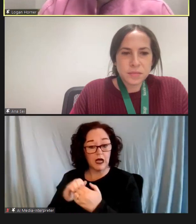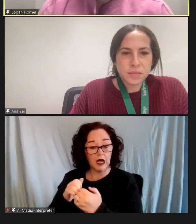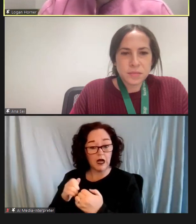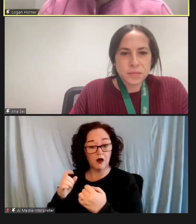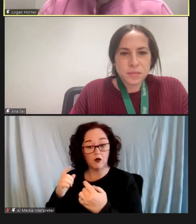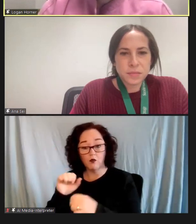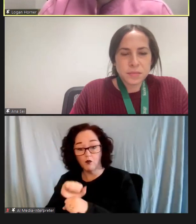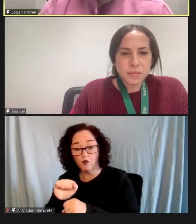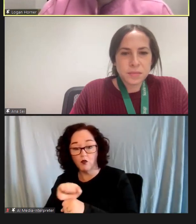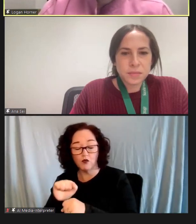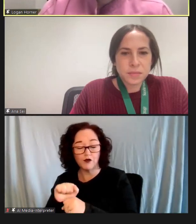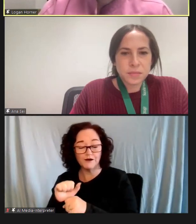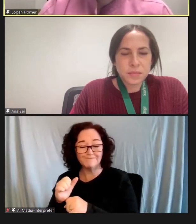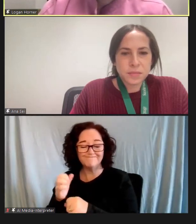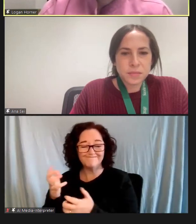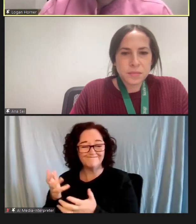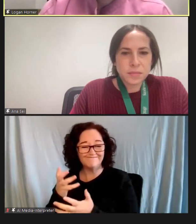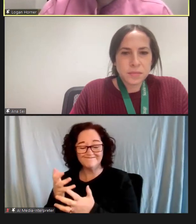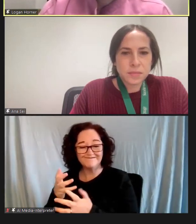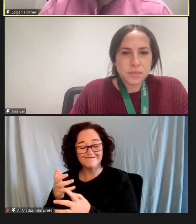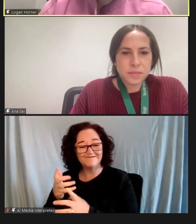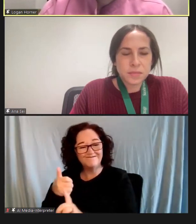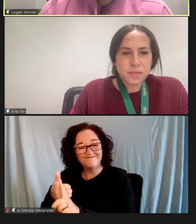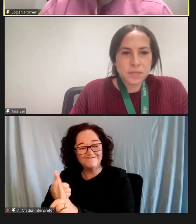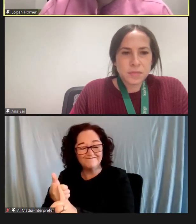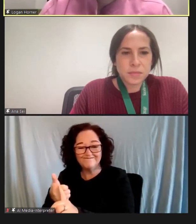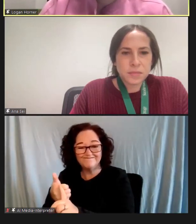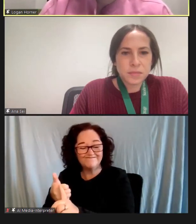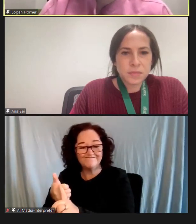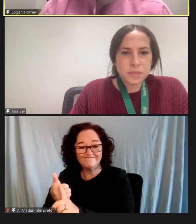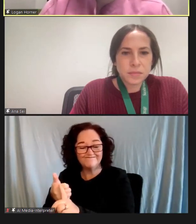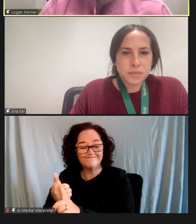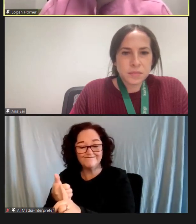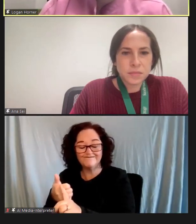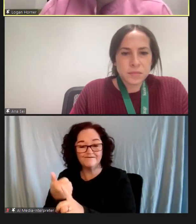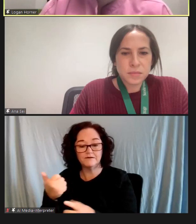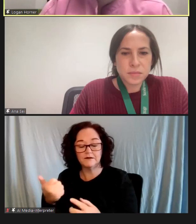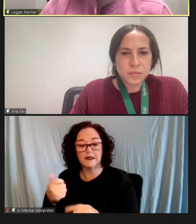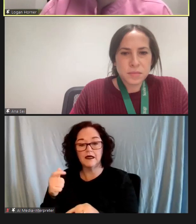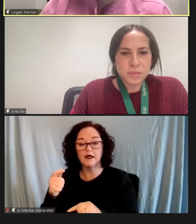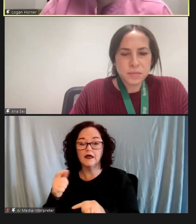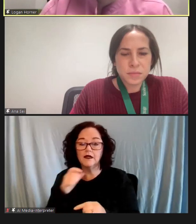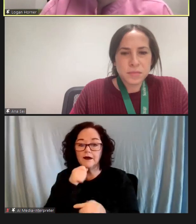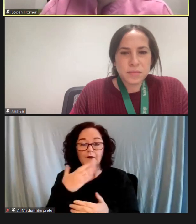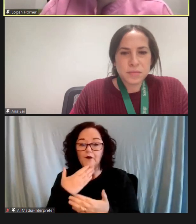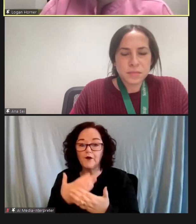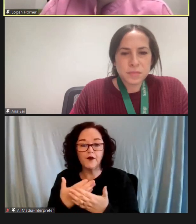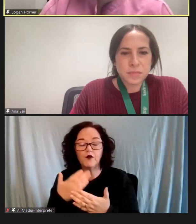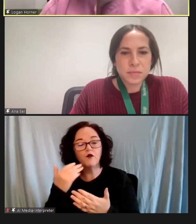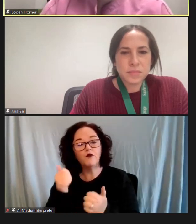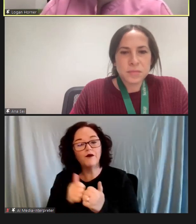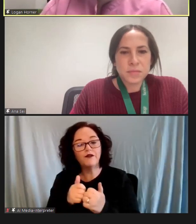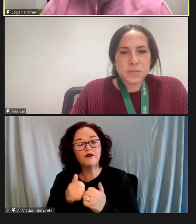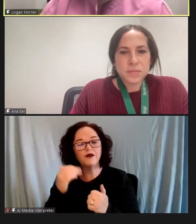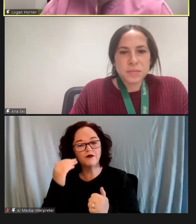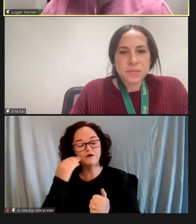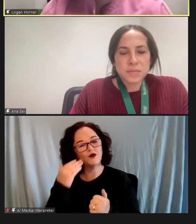withstand a kid moving and being a kid and so we had